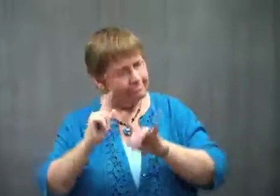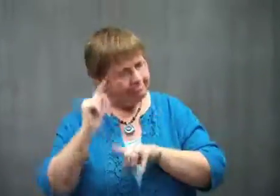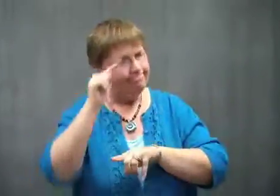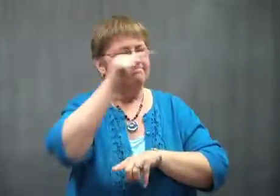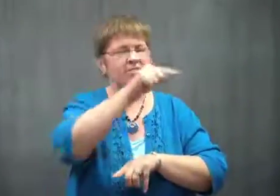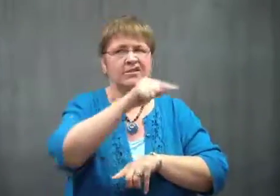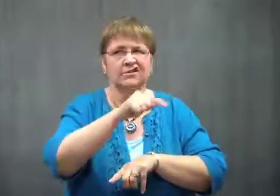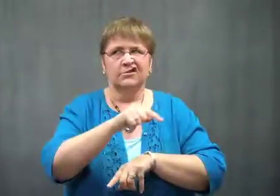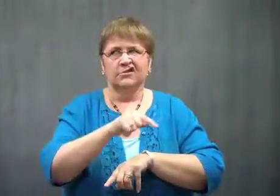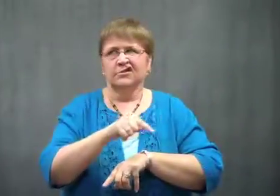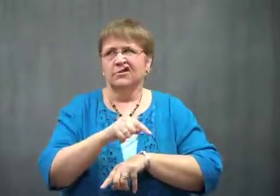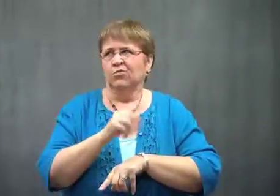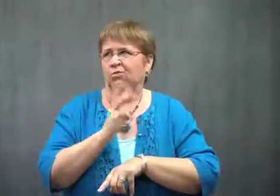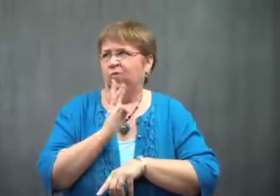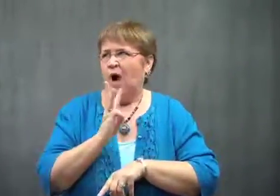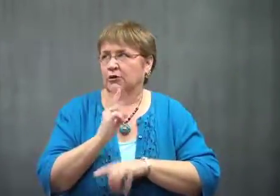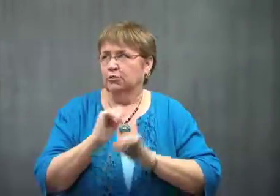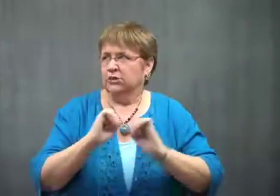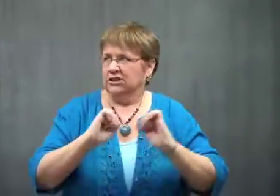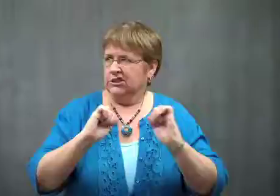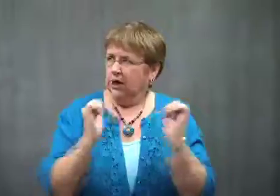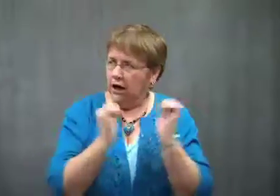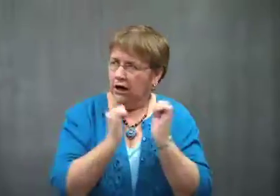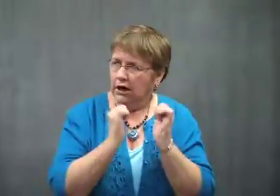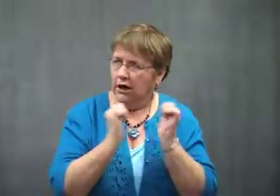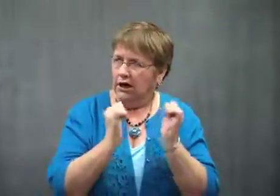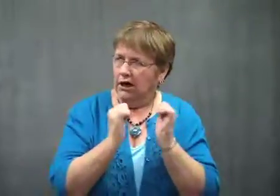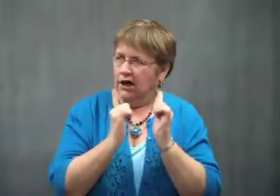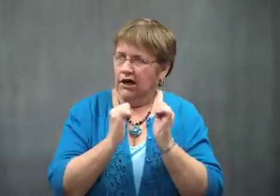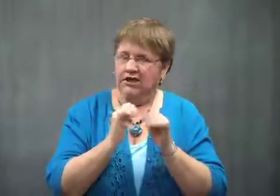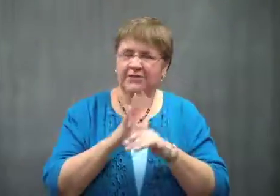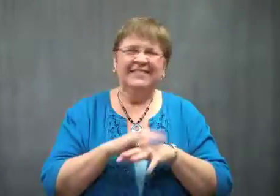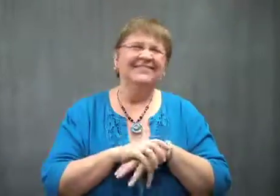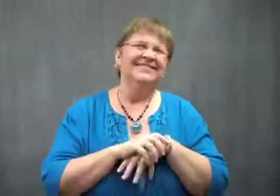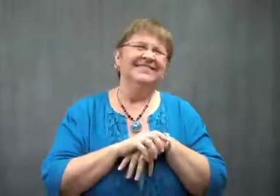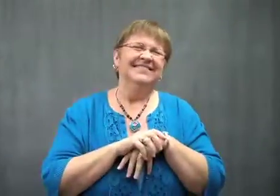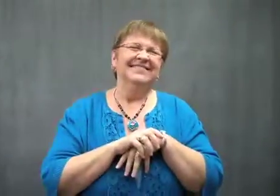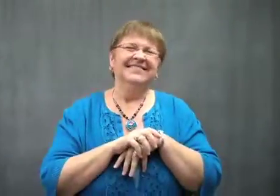She would say we had to go elsewhere, where the water was COLD.